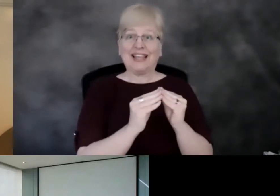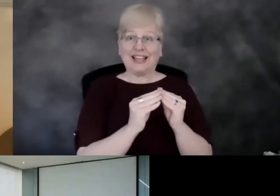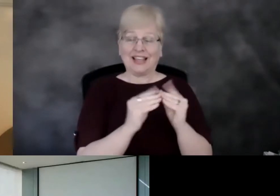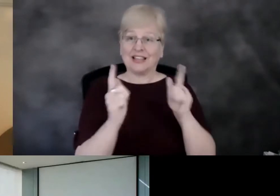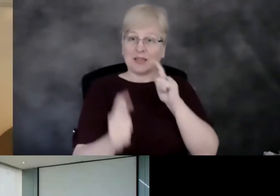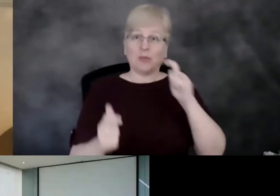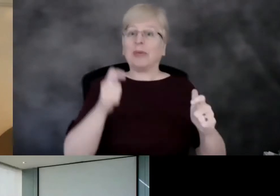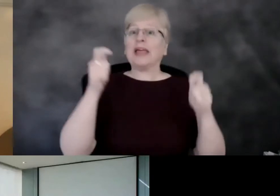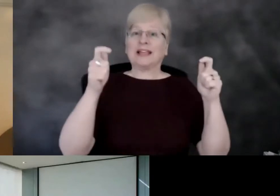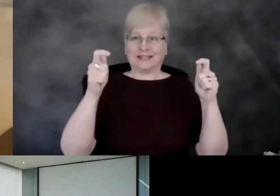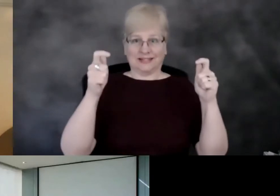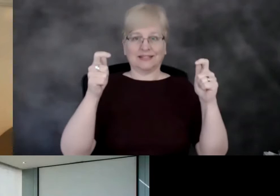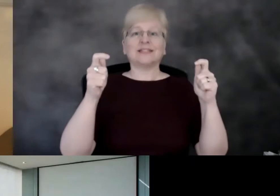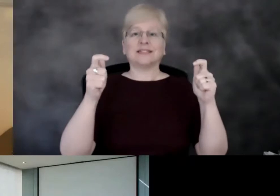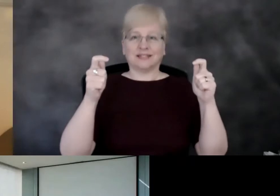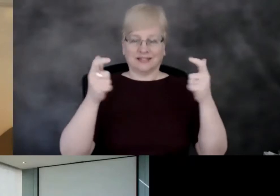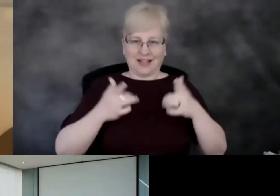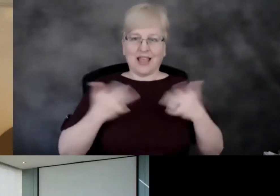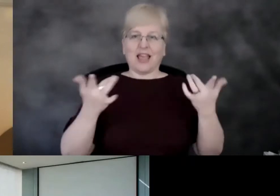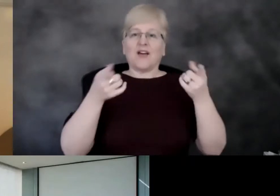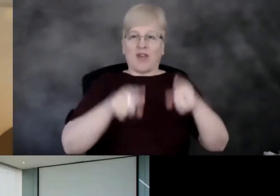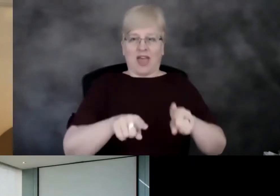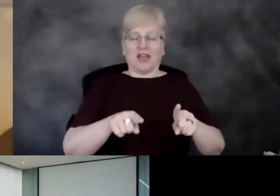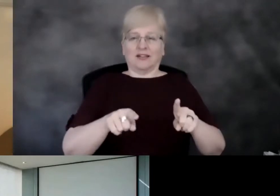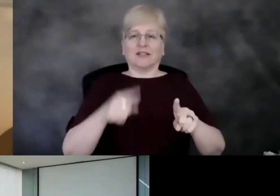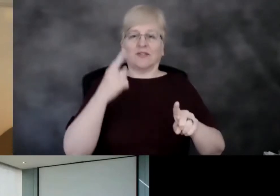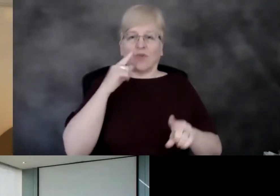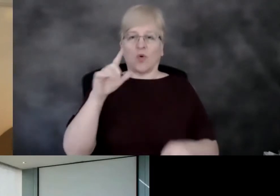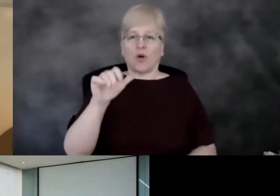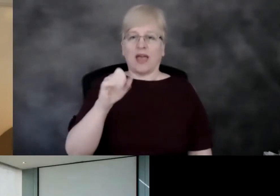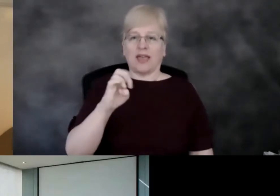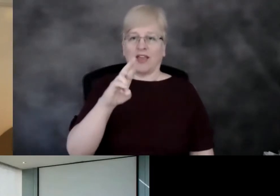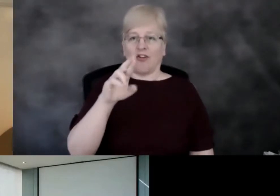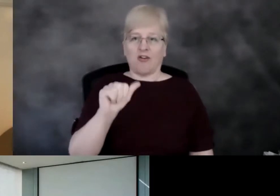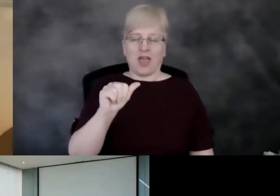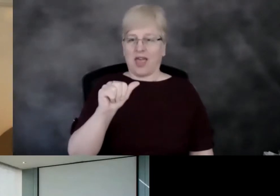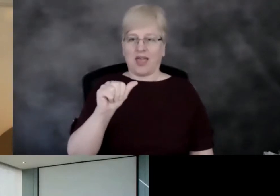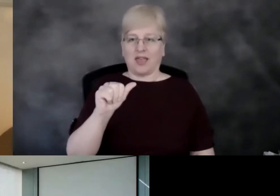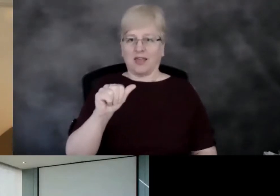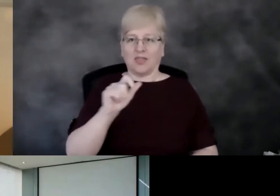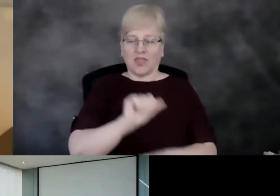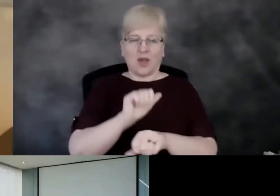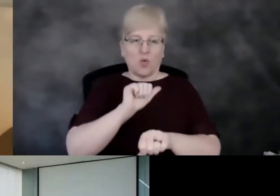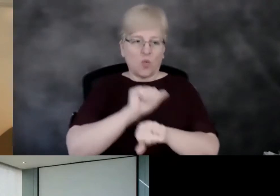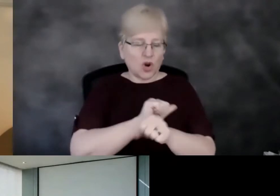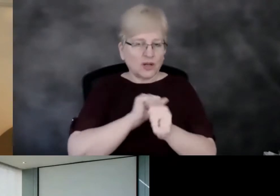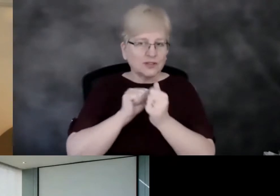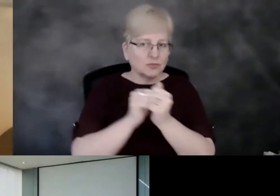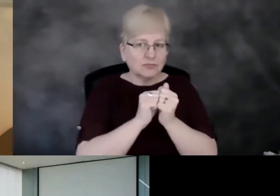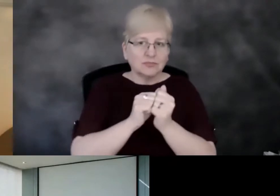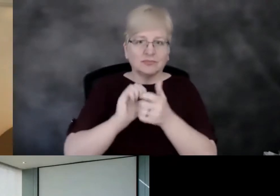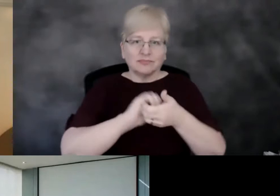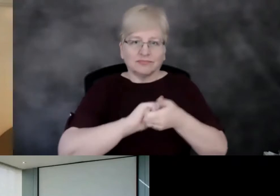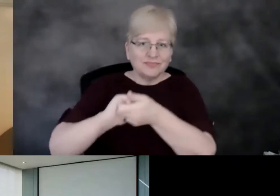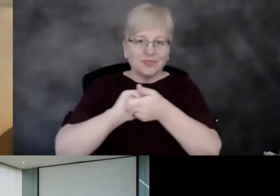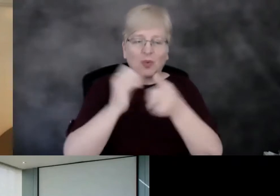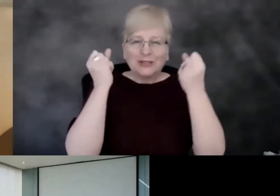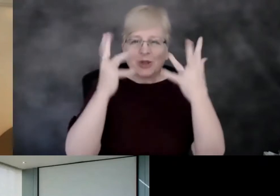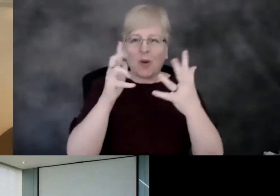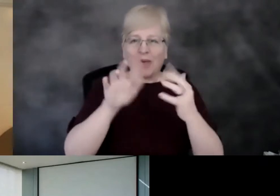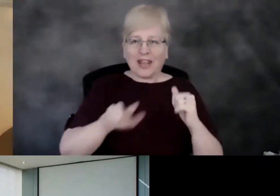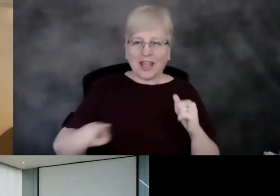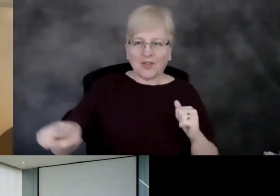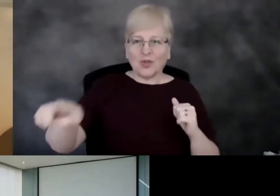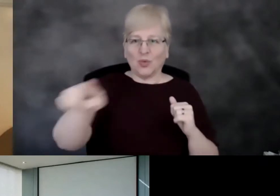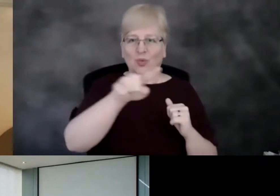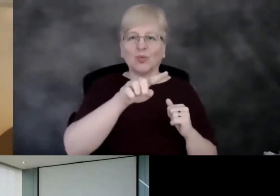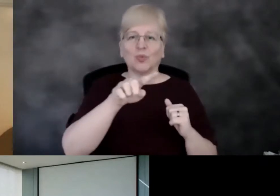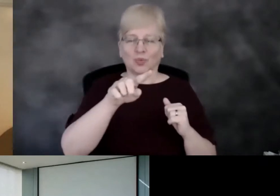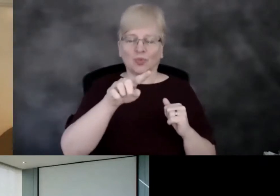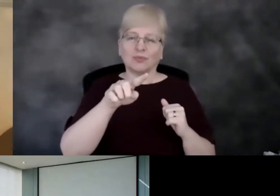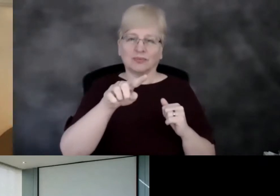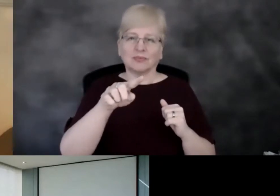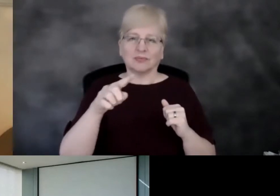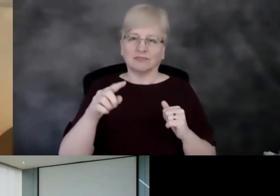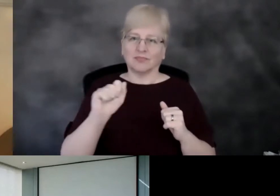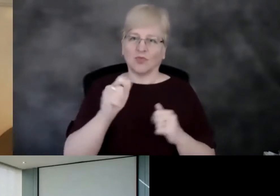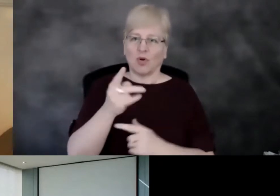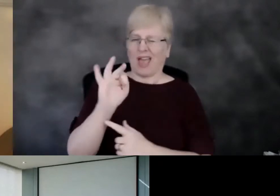event that AERA creates and offers with collaboration of so many of you in April, typically, each